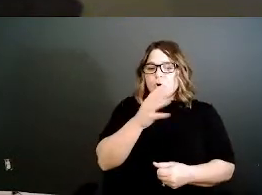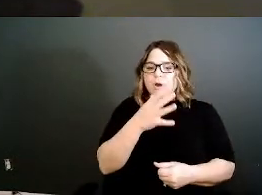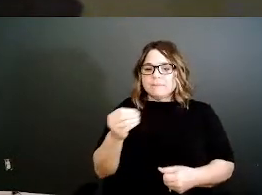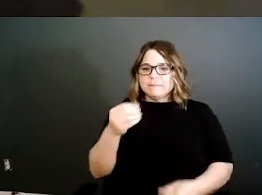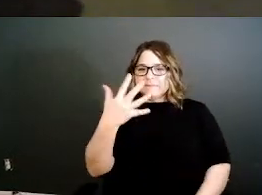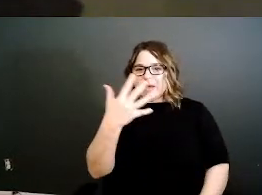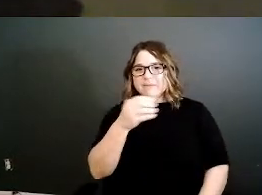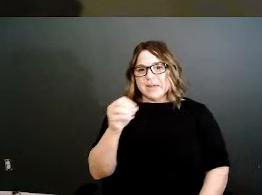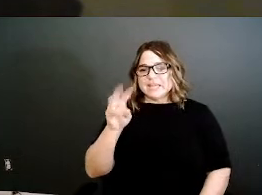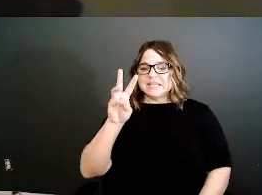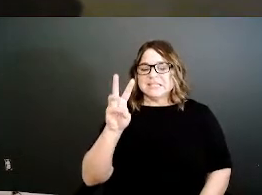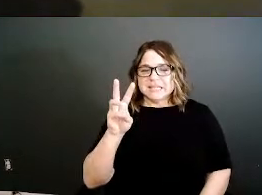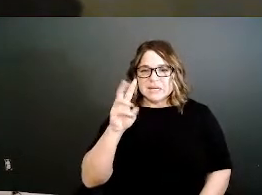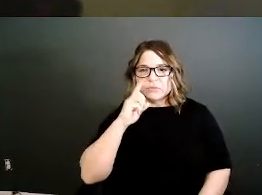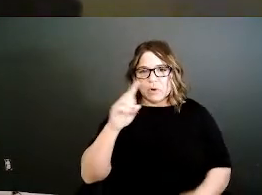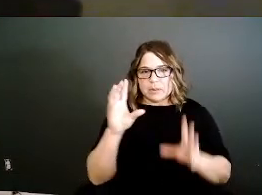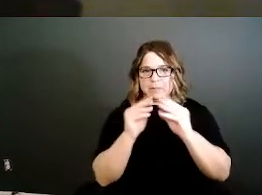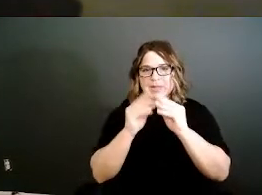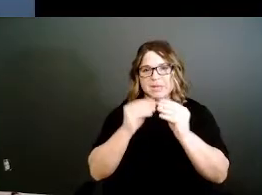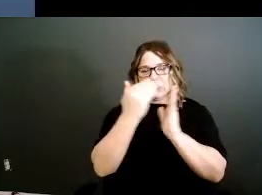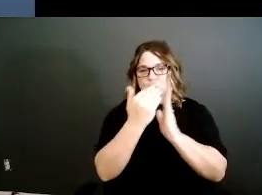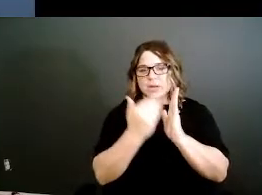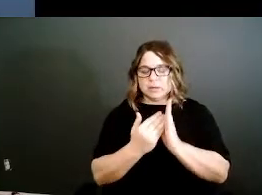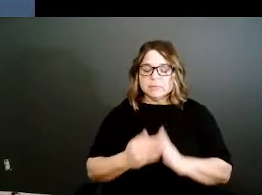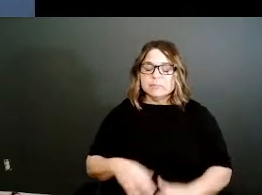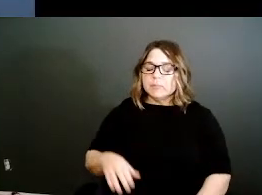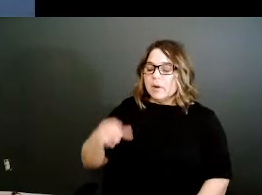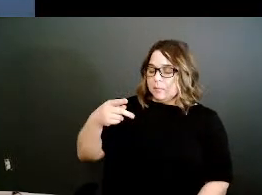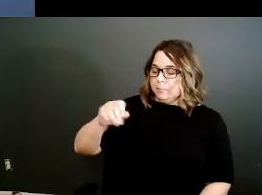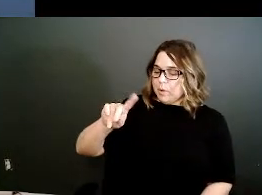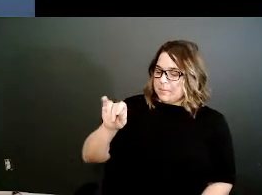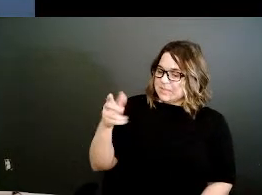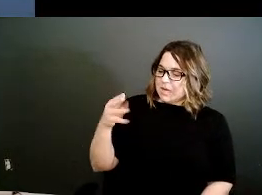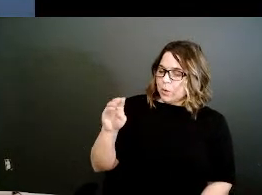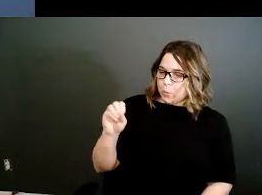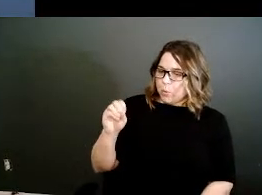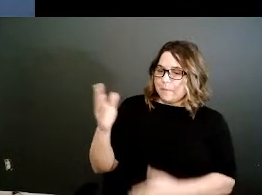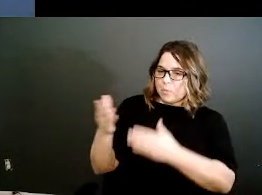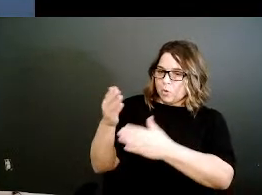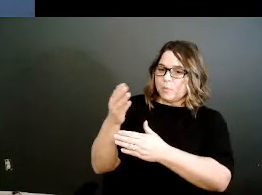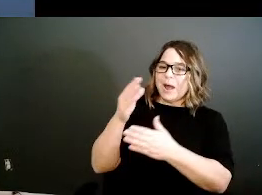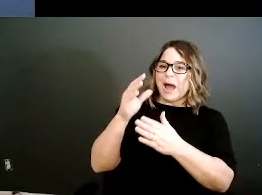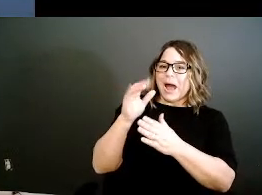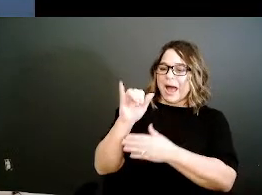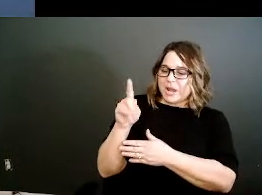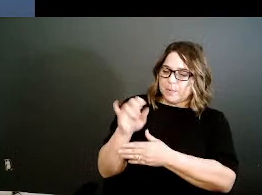≫ COUNCIL MEMBER CANO: AYE. ≫ Clerk: COUNCIL MEMBER REICH. ≫ COUNCIL MEMBER REICH: AYE. ≫ Clerk: COUNCIL MEMBER FLETCHER. ≫ COUNCIL MEMBER FLETCHER: AYE.